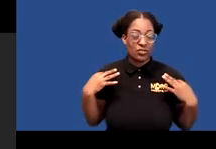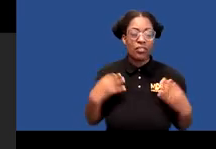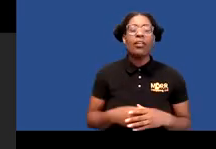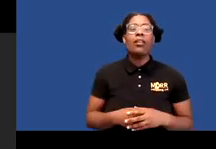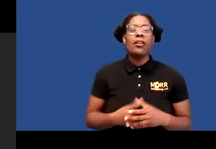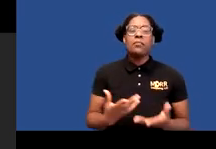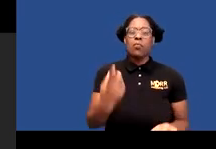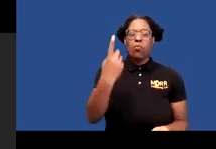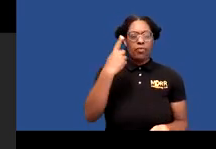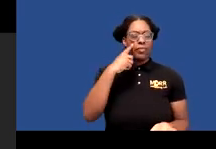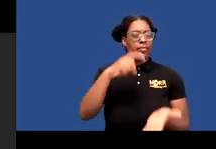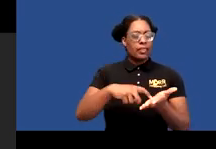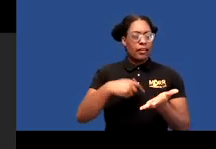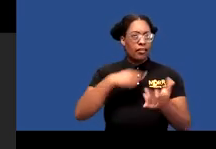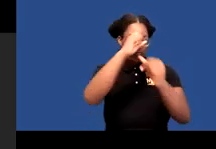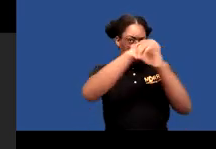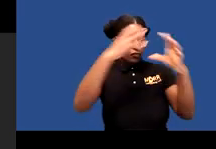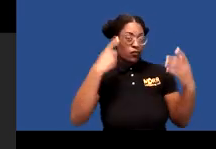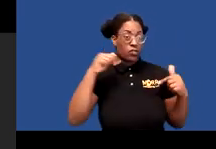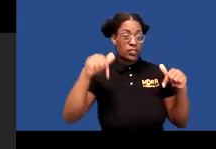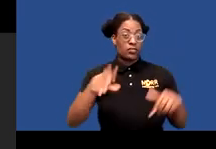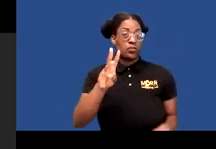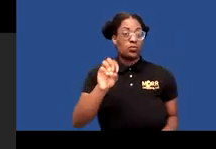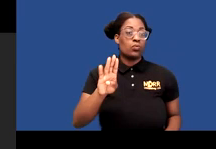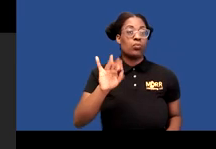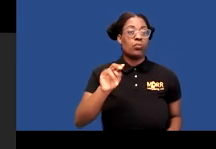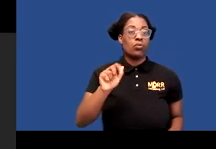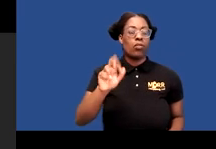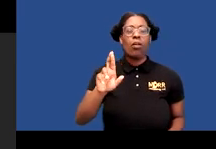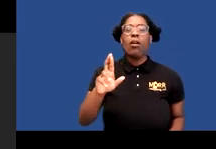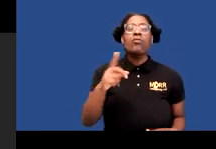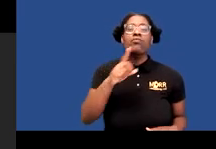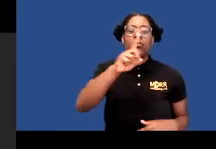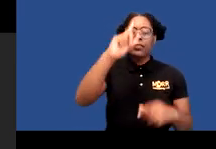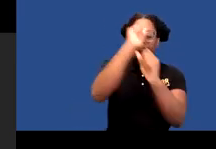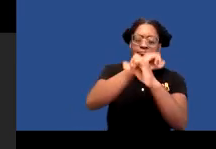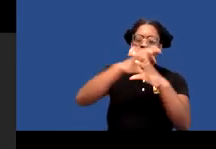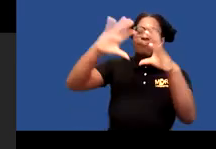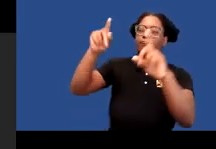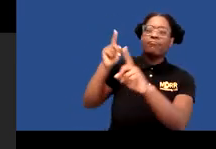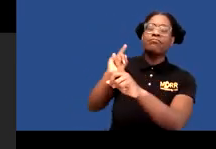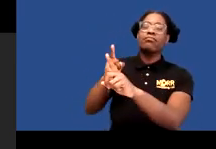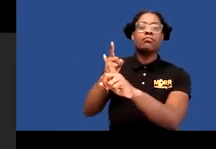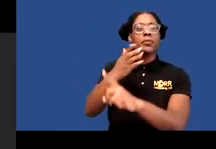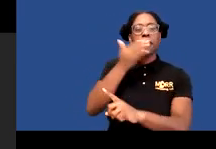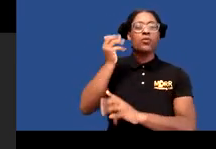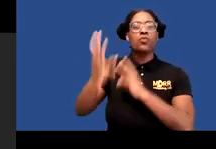is imagining the kind of world that we want to have. And what I appreciate very greatly about the movie "Black Panther"--